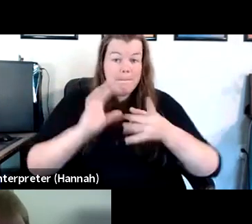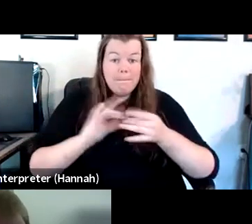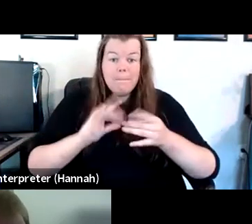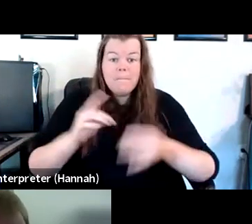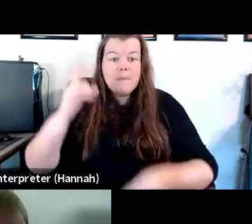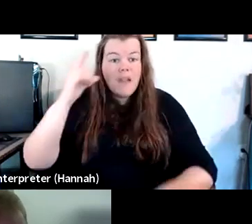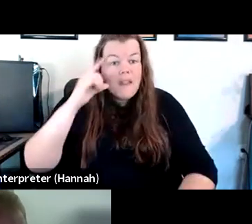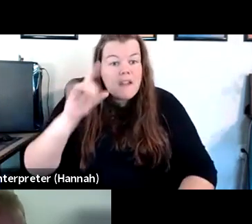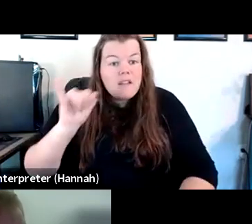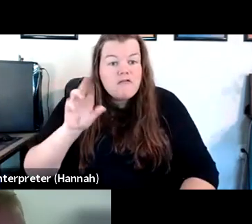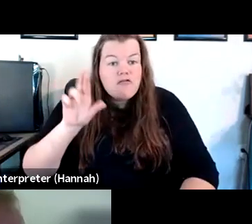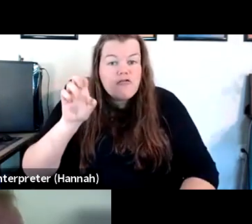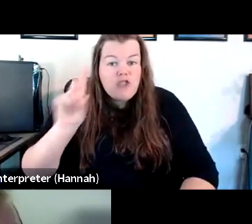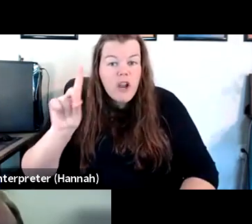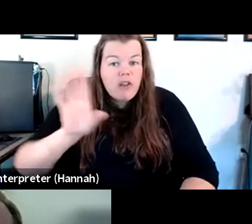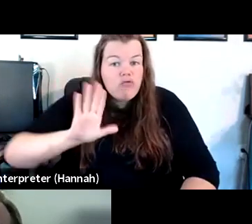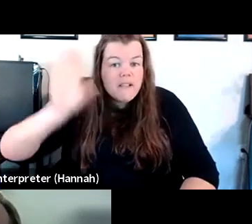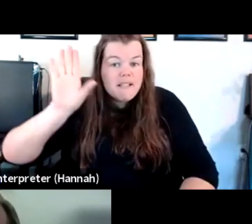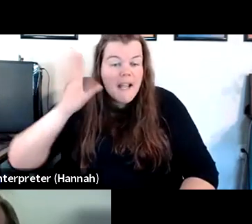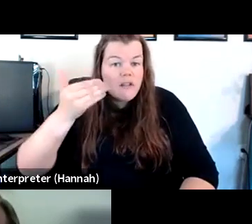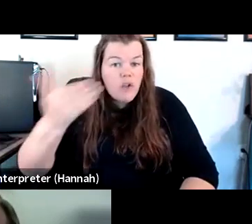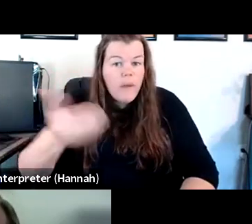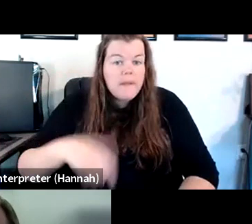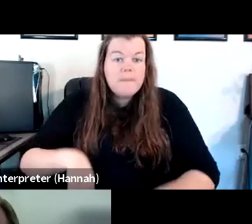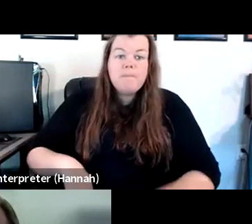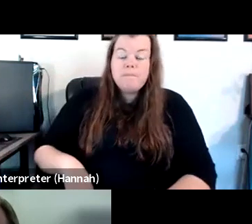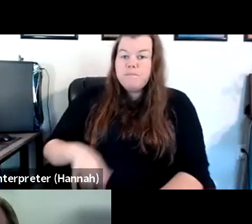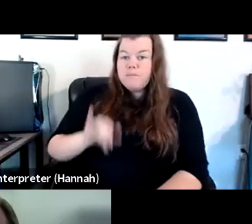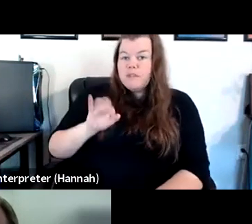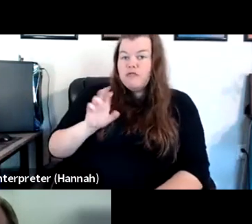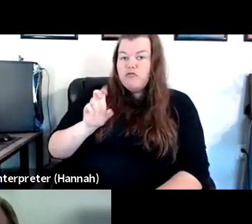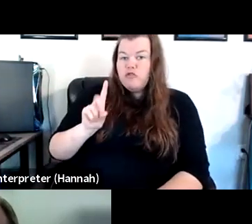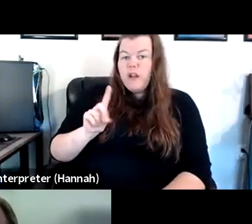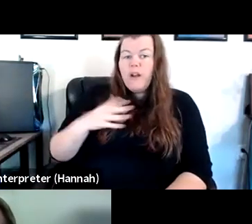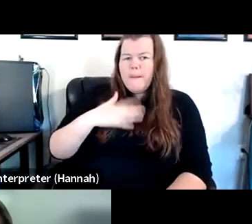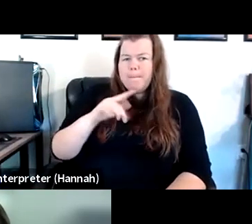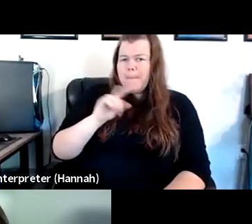raised his hand. jarred go ahead. So my question to you Kristin is you mentioned